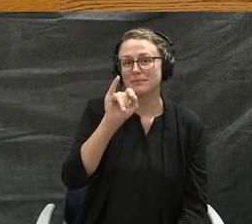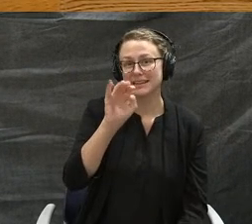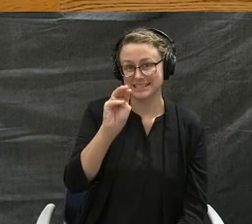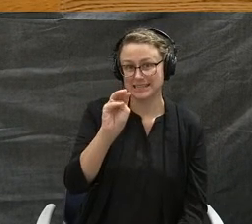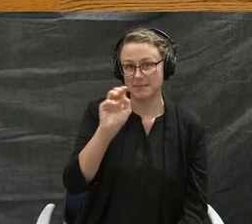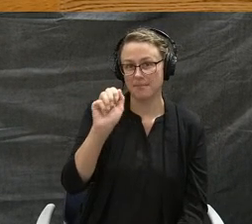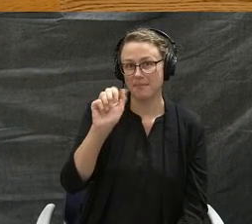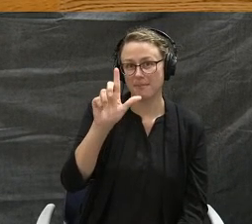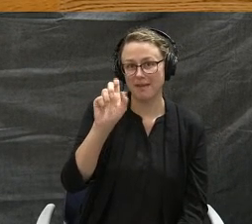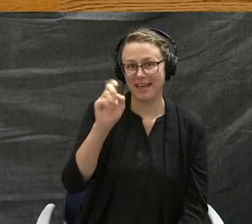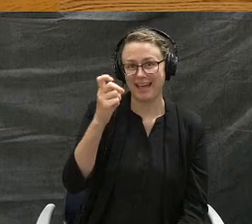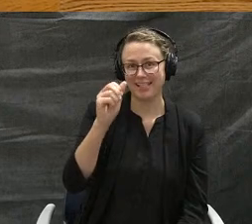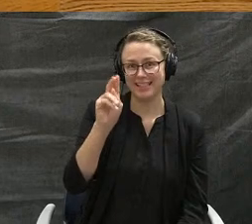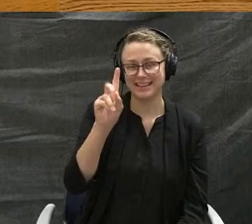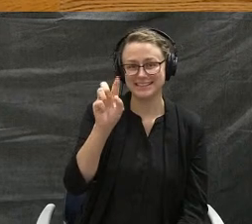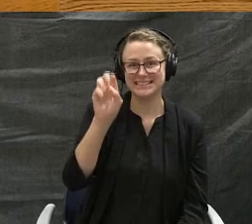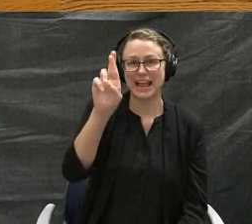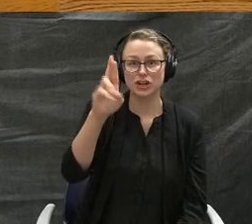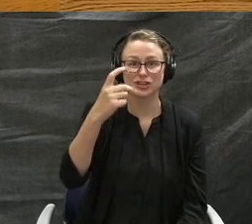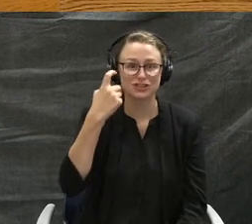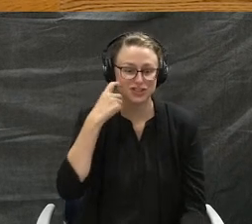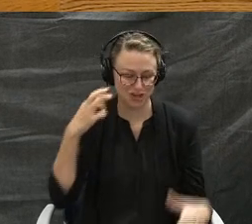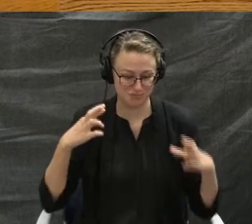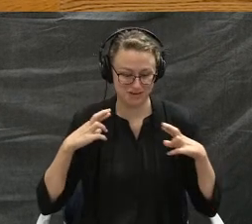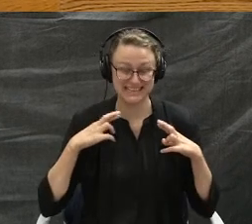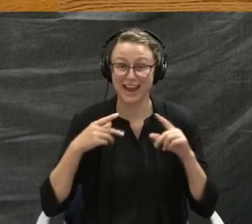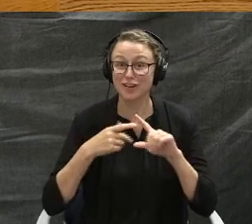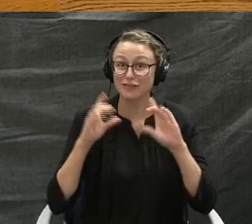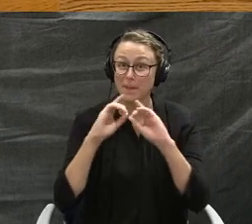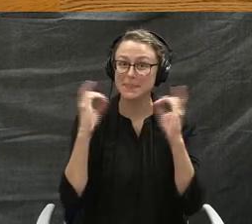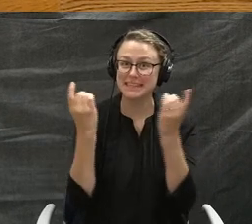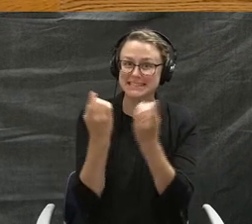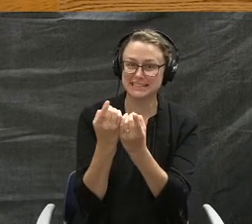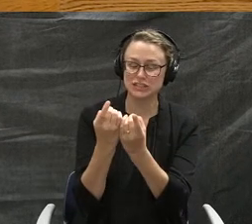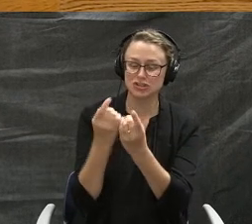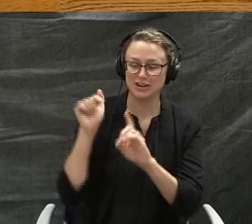from the district as the executive director of human